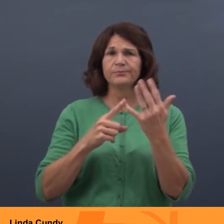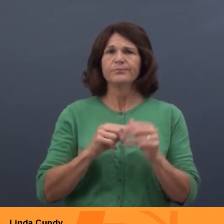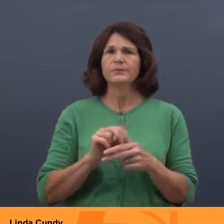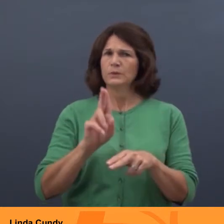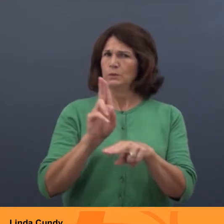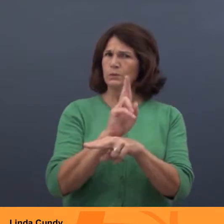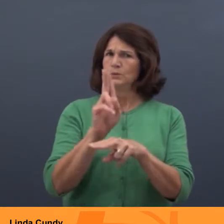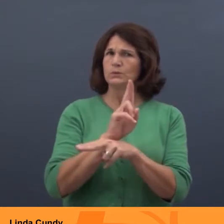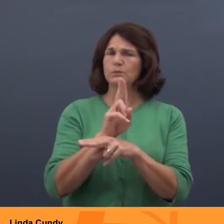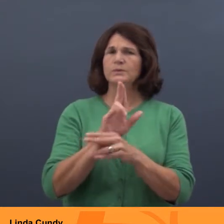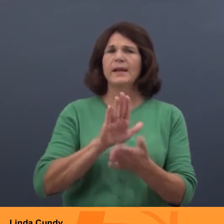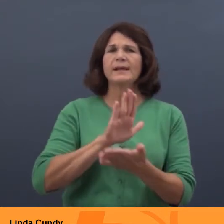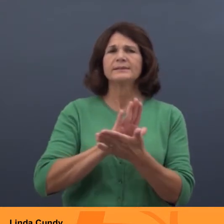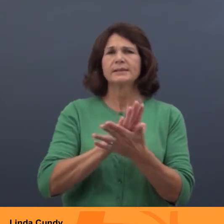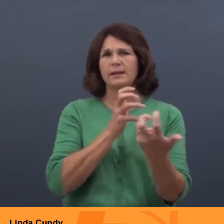the Use of an Educational Interpreter.